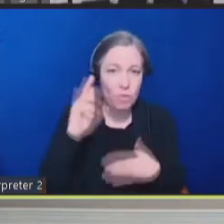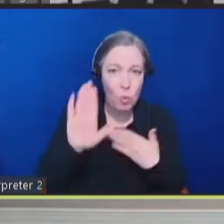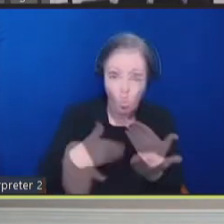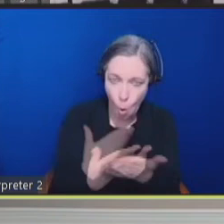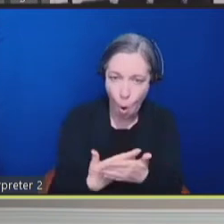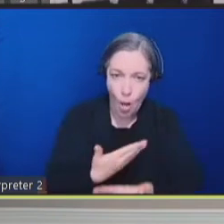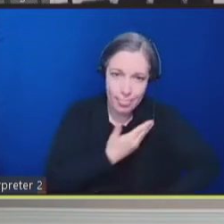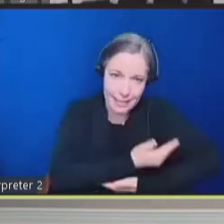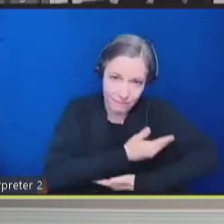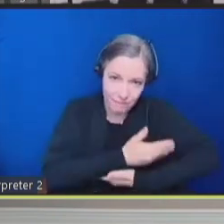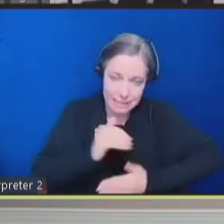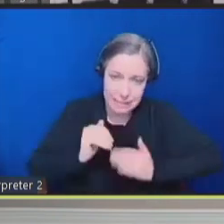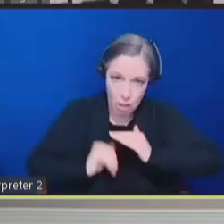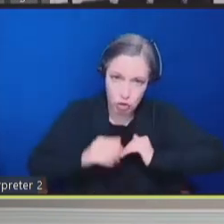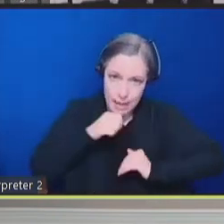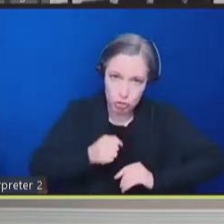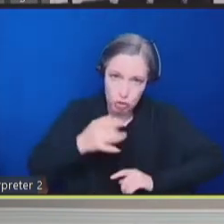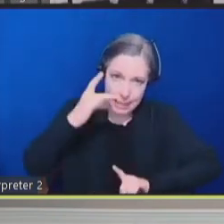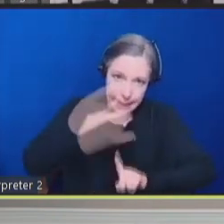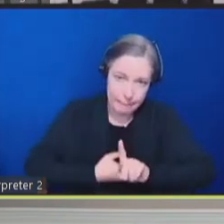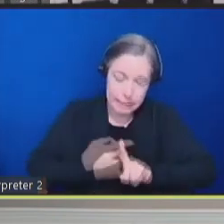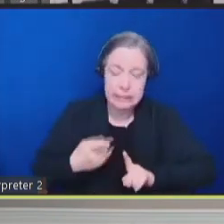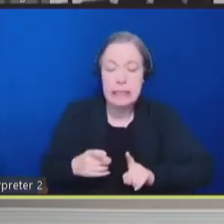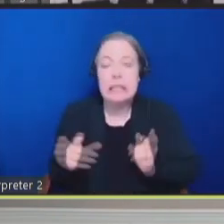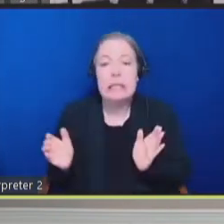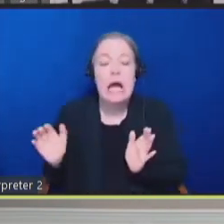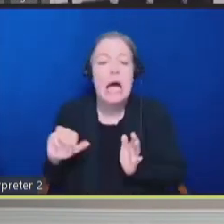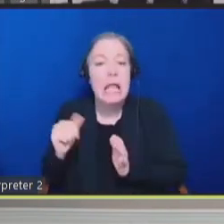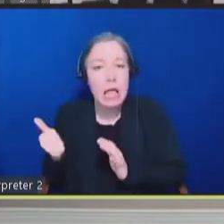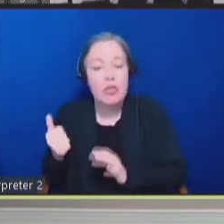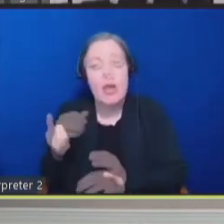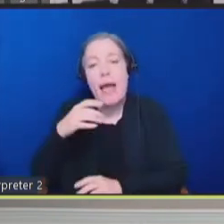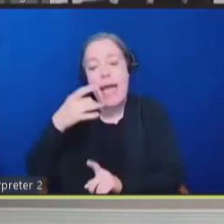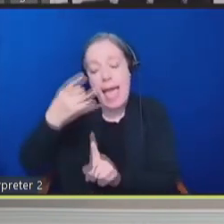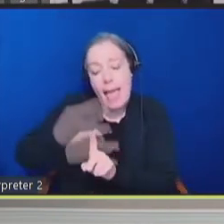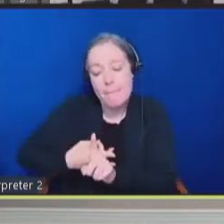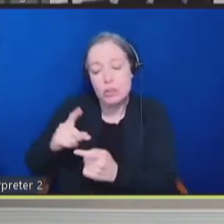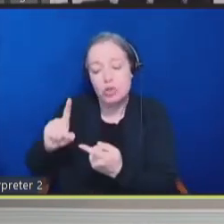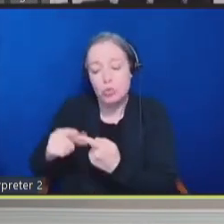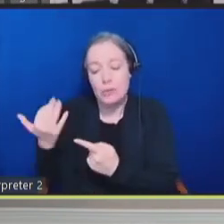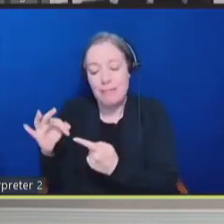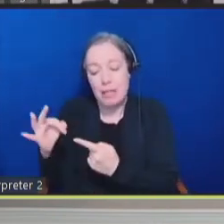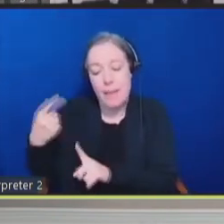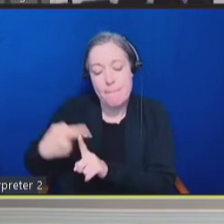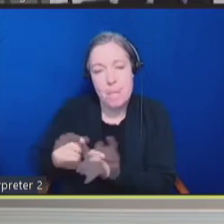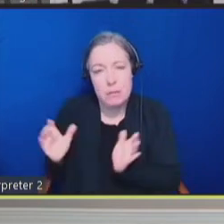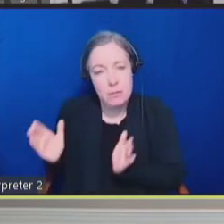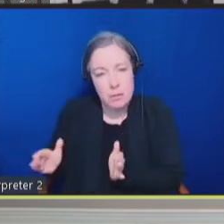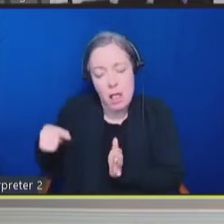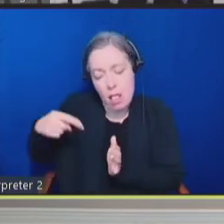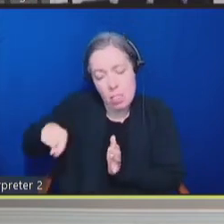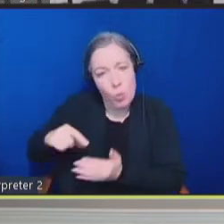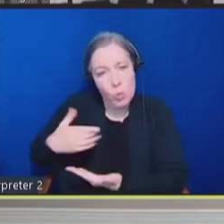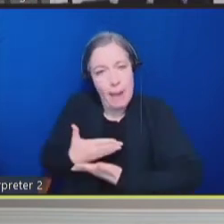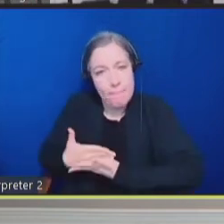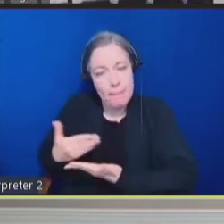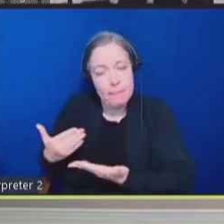And then a smaller group of infants, eight to 19 months who are at higher risk for RSV are